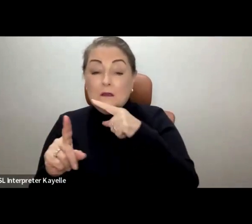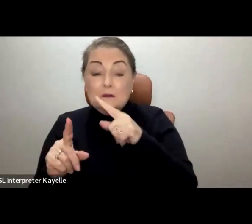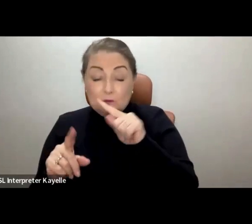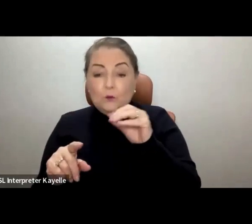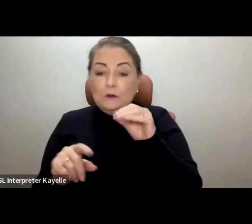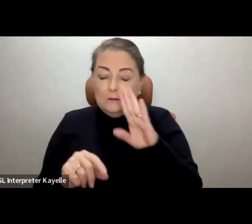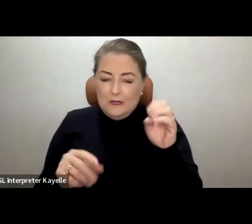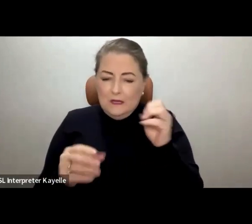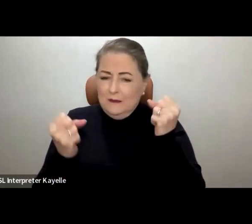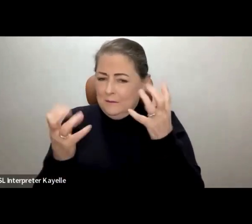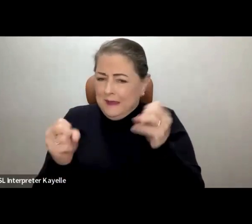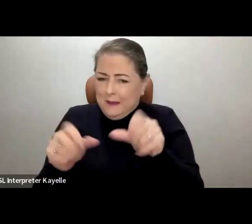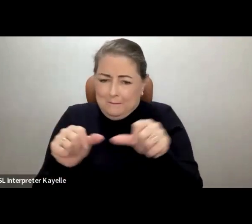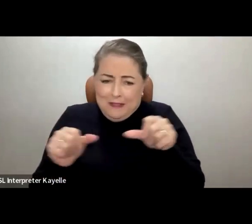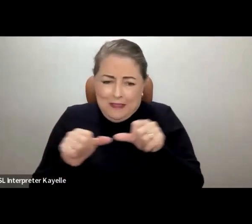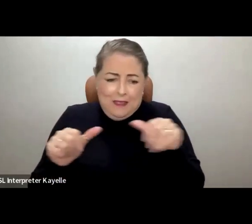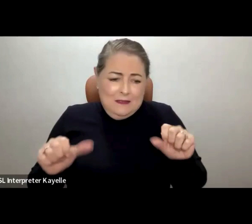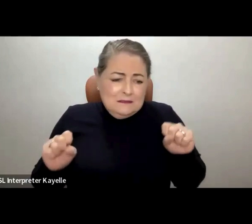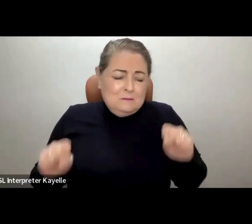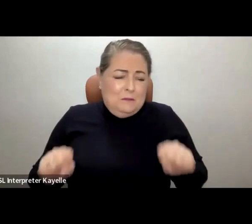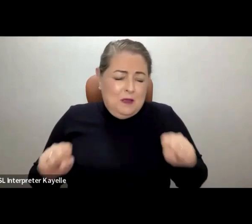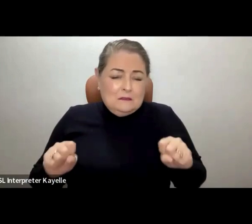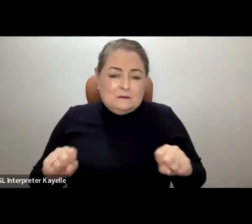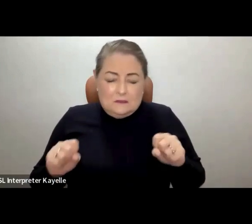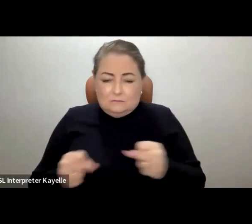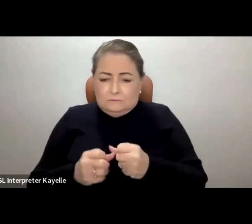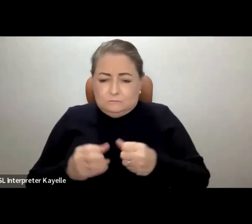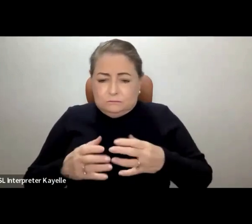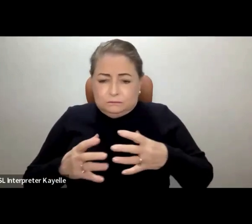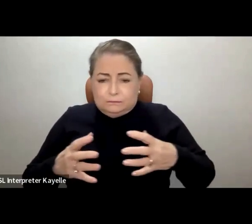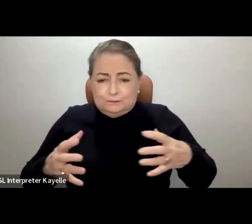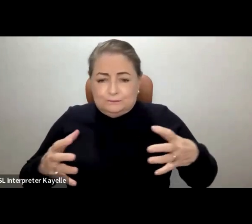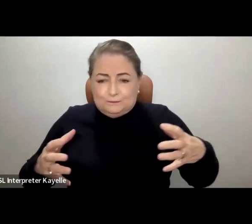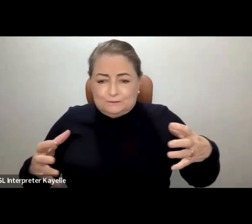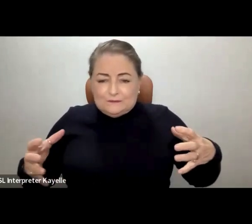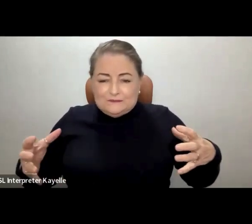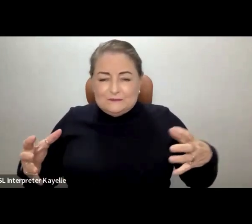many places as possible. It's really in a very grassroots,